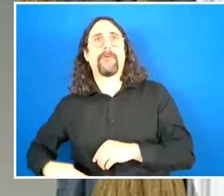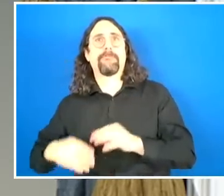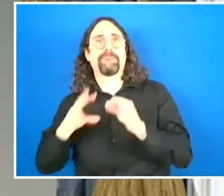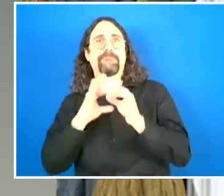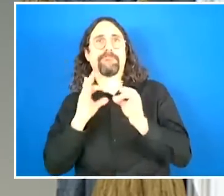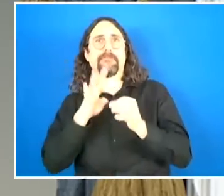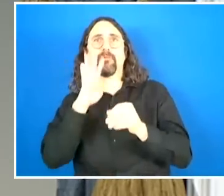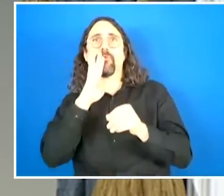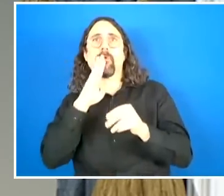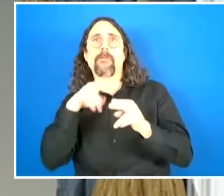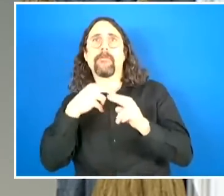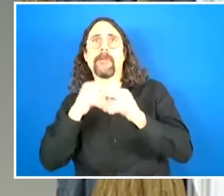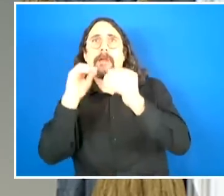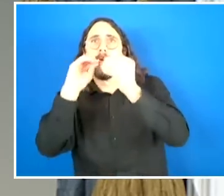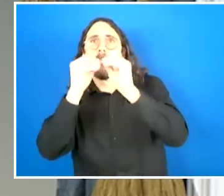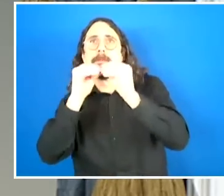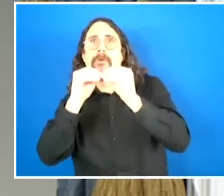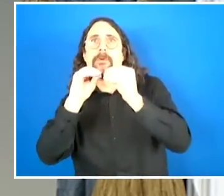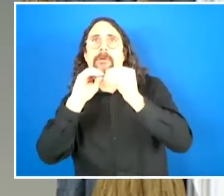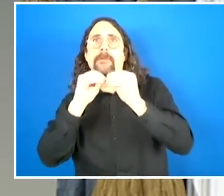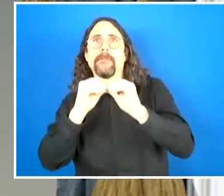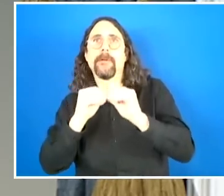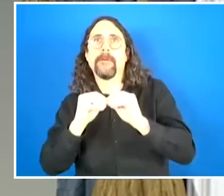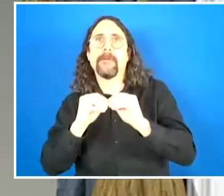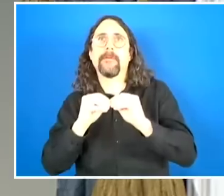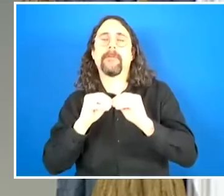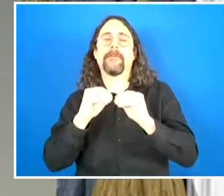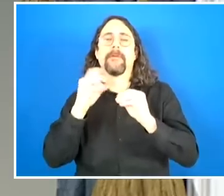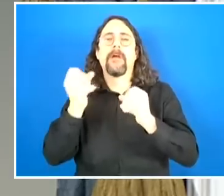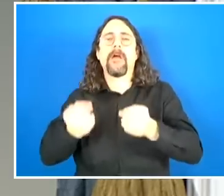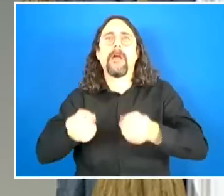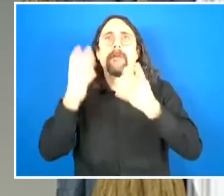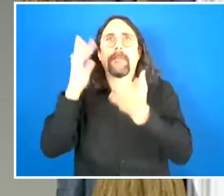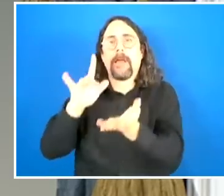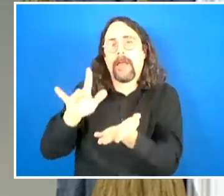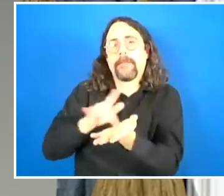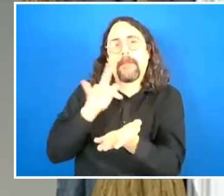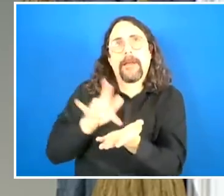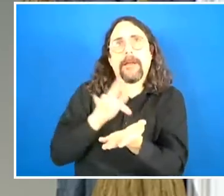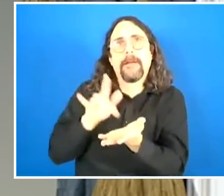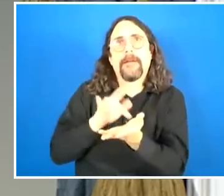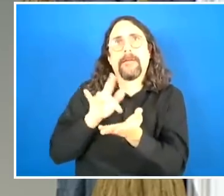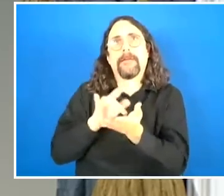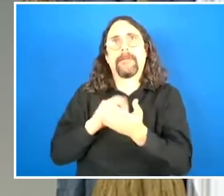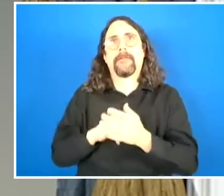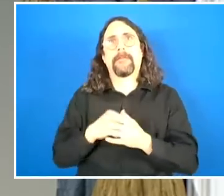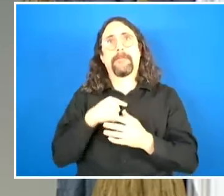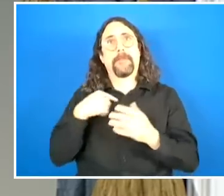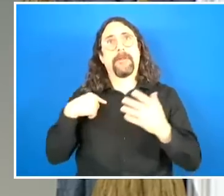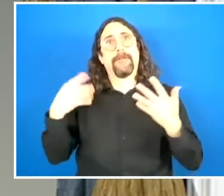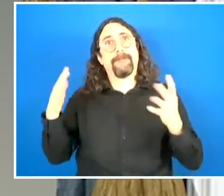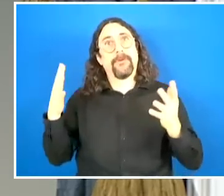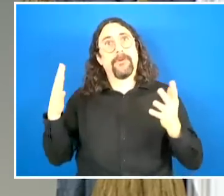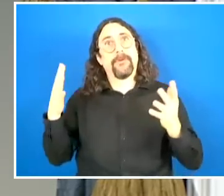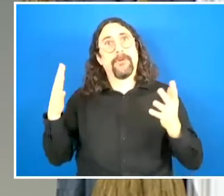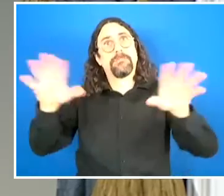DISTRIBUTION, WE HAVE NOW SHIPPED 247,000 iPADS, WIFI EQUIPPED iPADS. THAT'IS KEFW